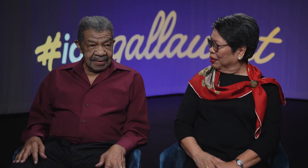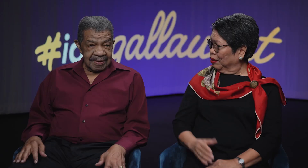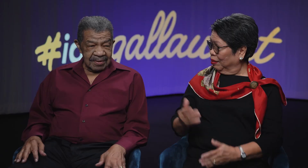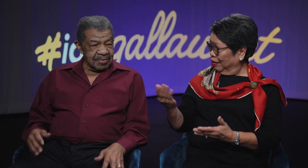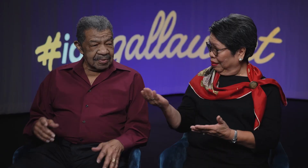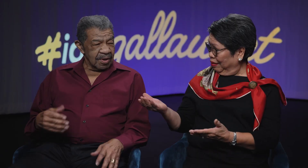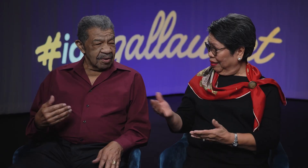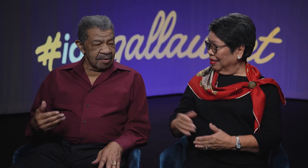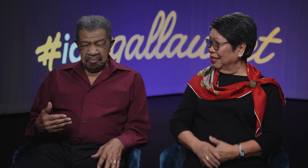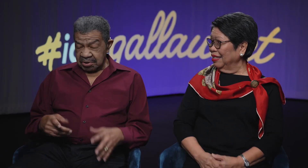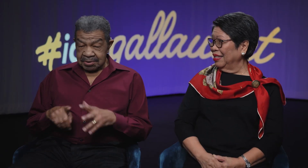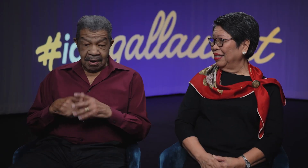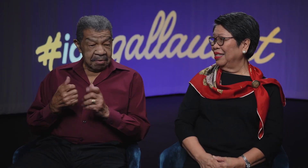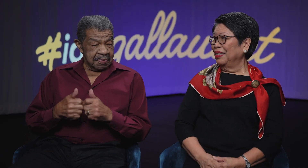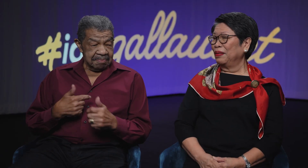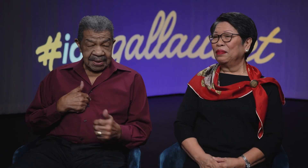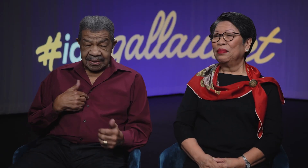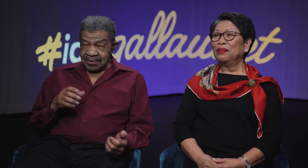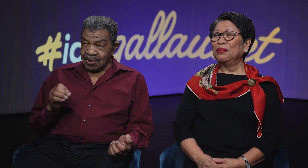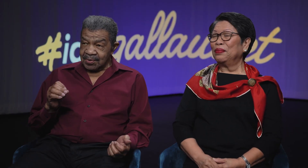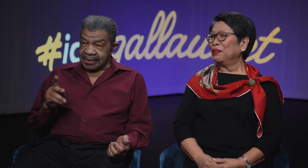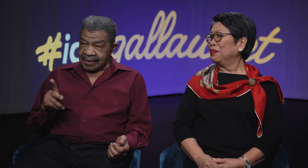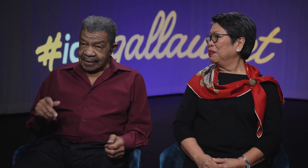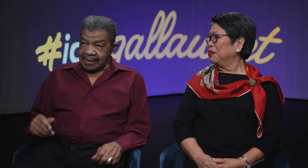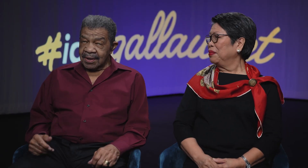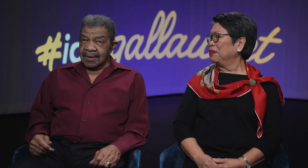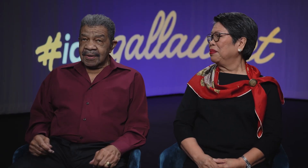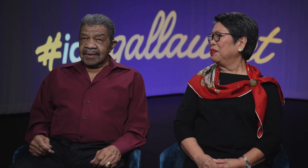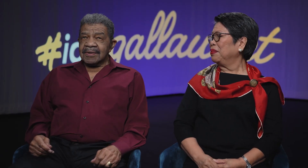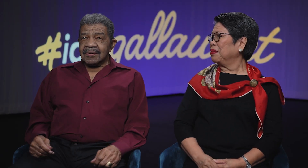Do you want to say? Alright, we’ll start with me.